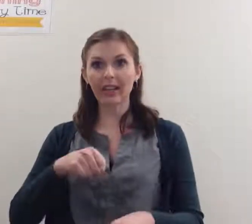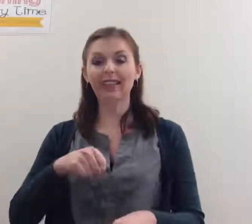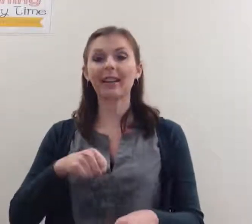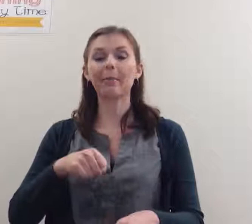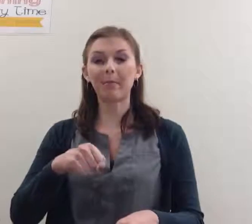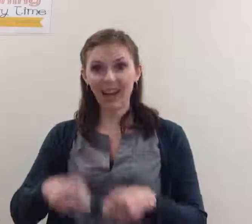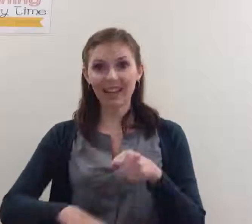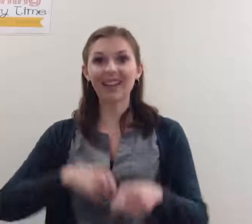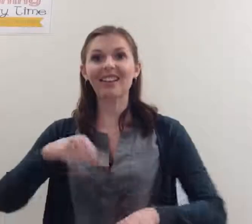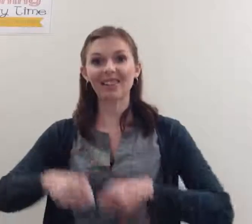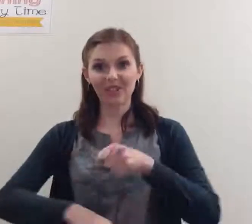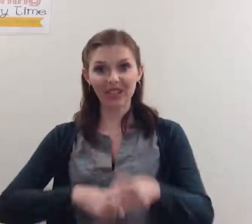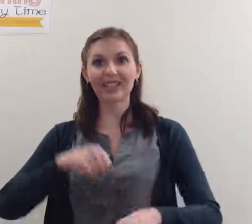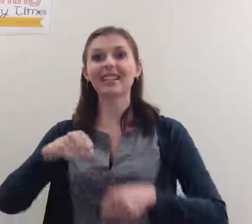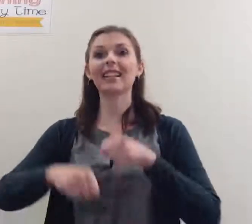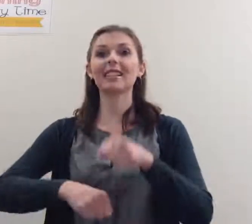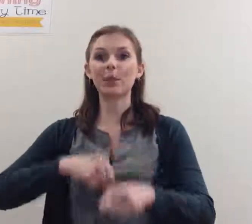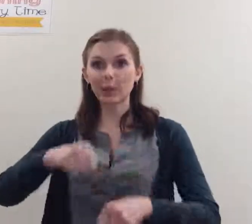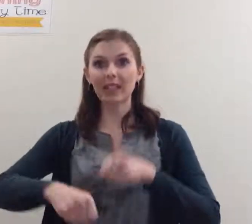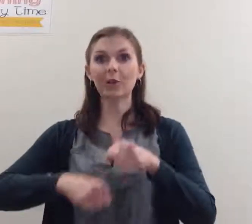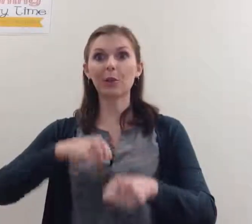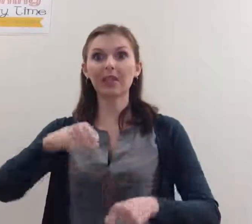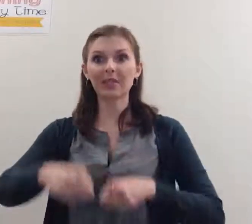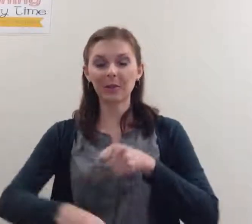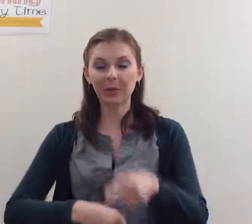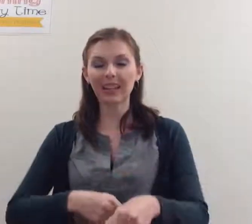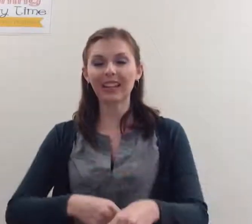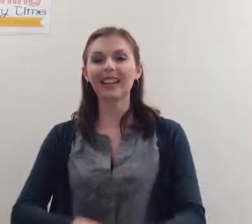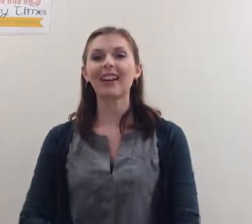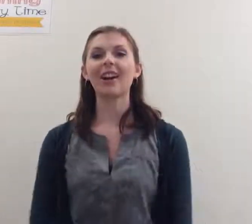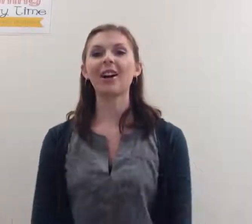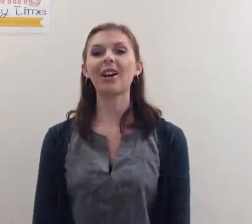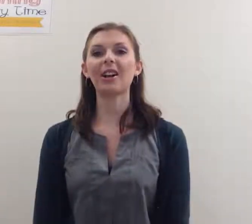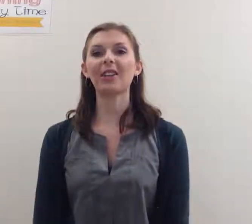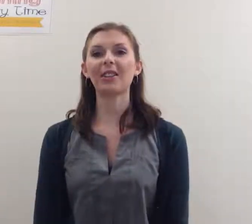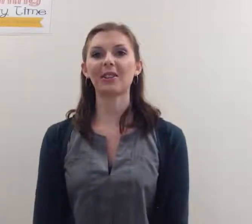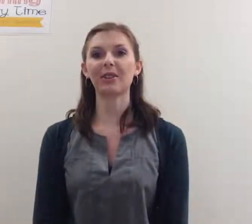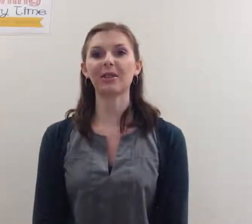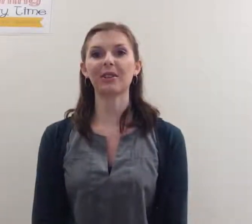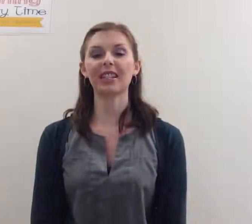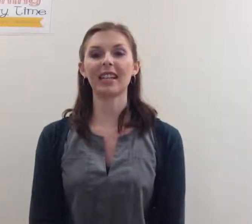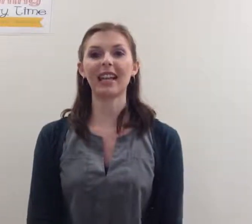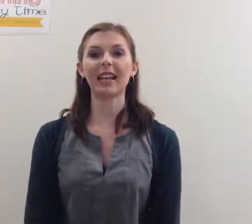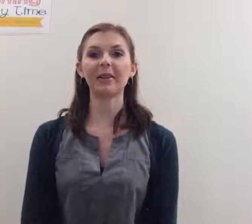The BIKE on the street says squeak, squeak, squeak All through the town